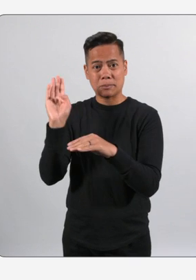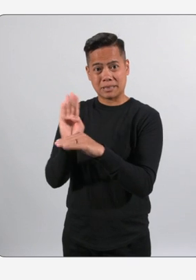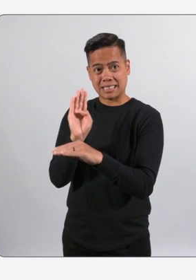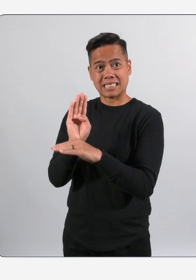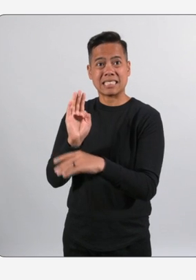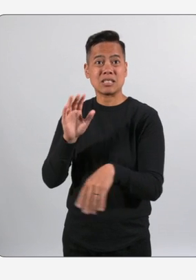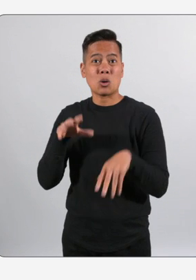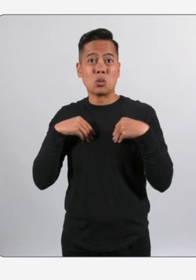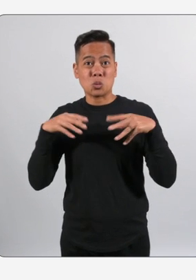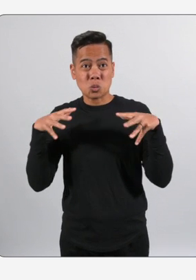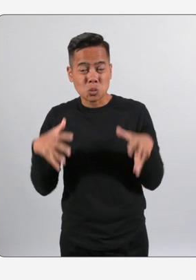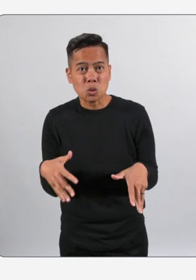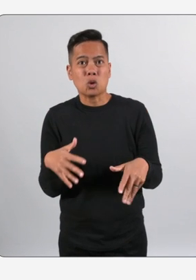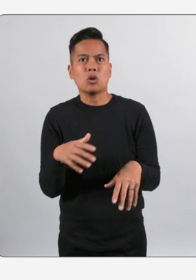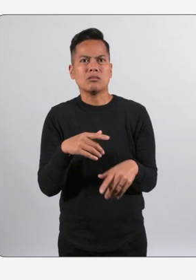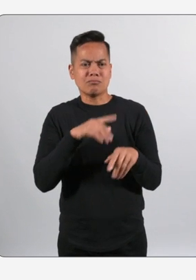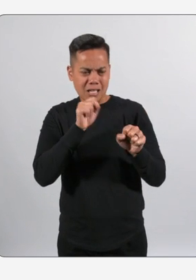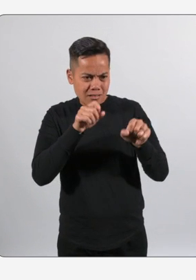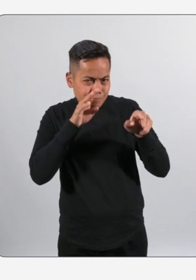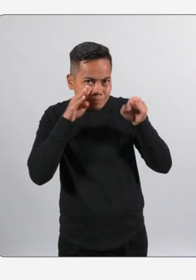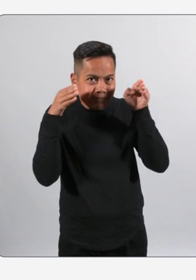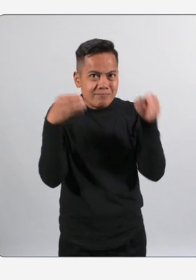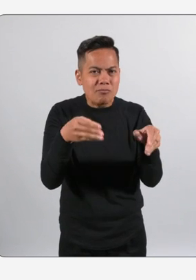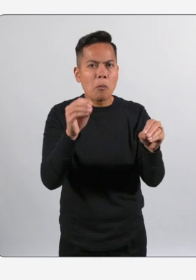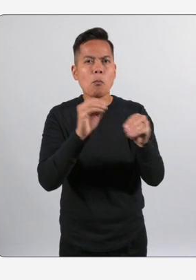up time so they can focus more on their customers.